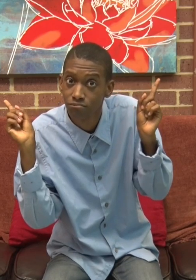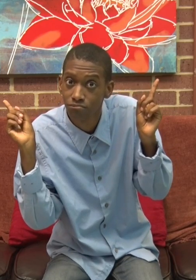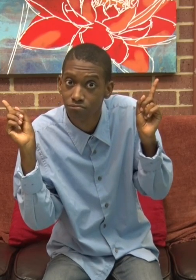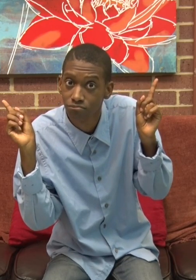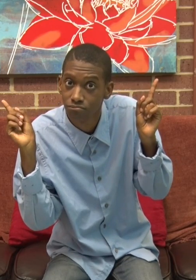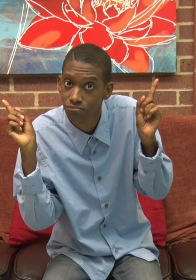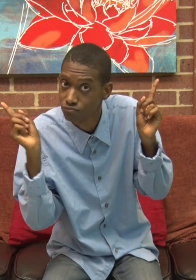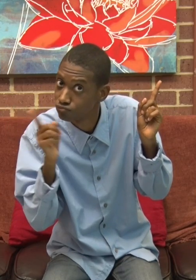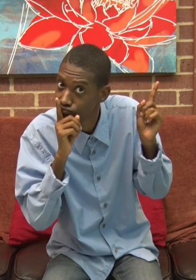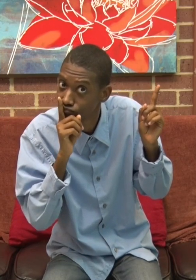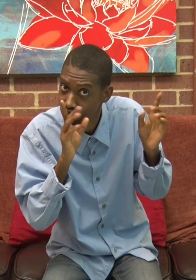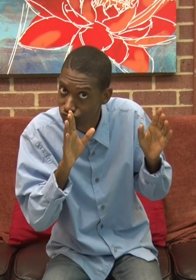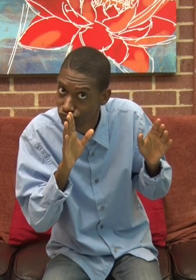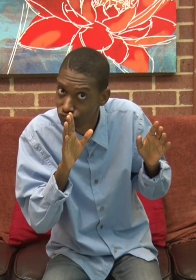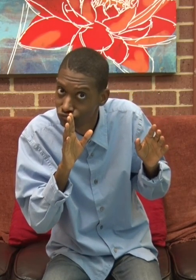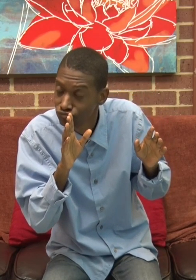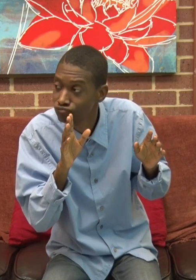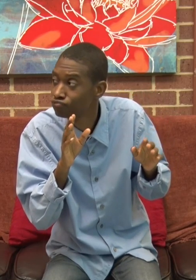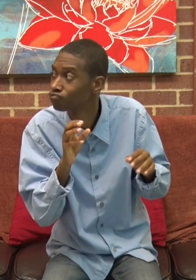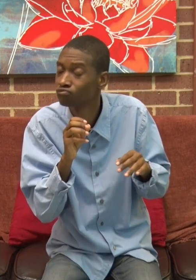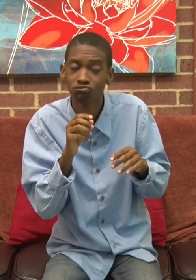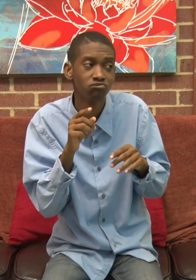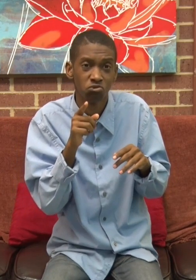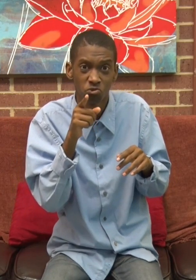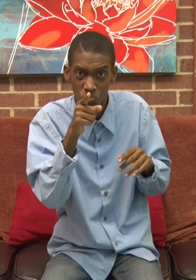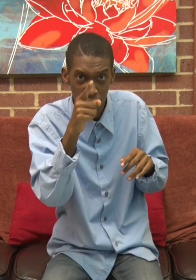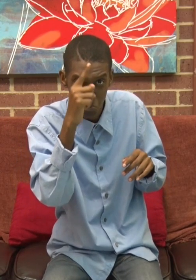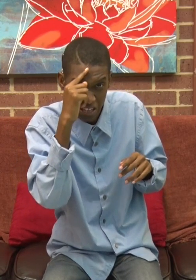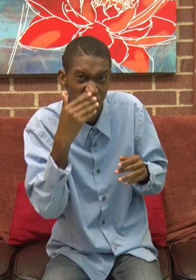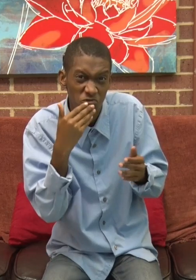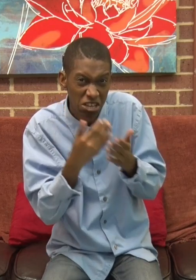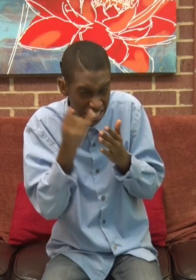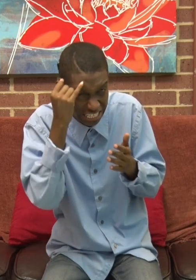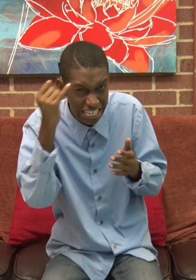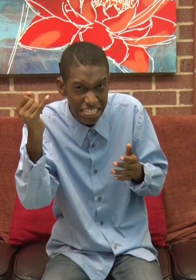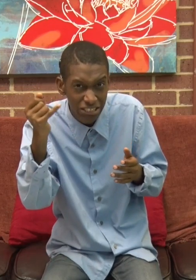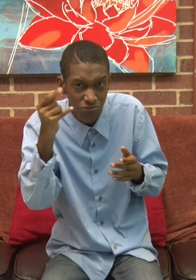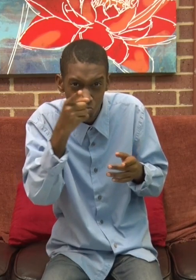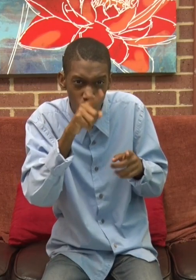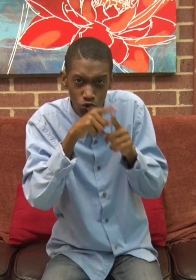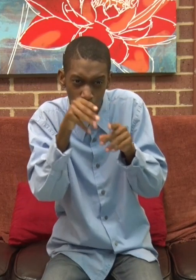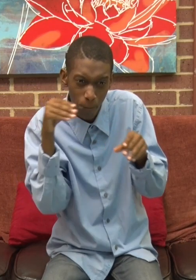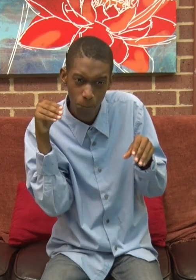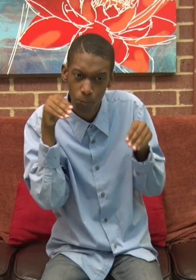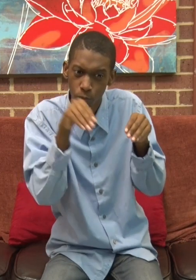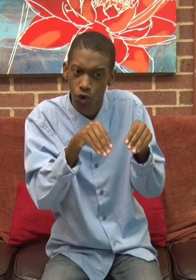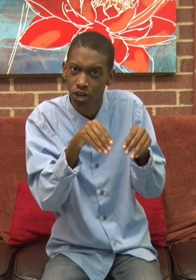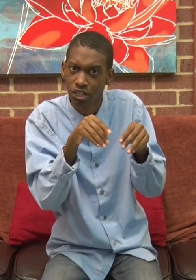You better not tell anybody. Keep that quiet. Do you think it's a good idea?